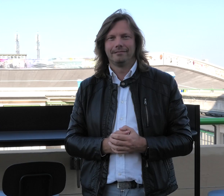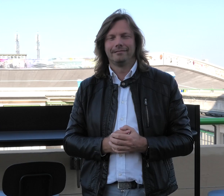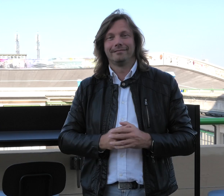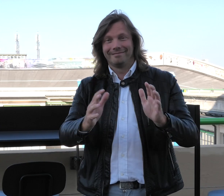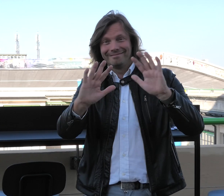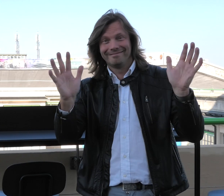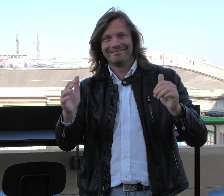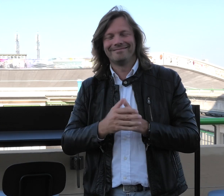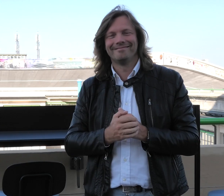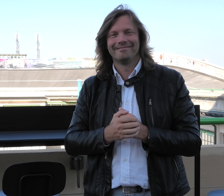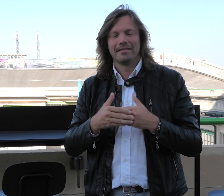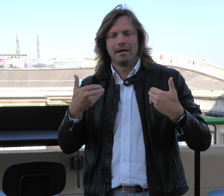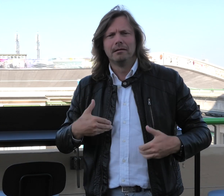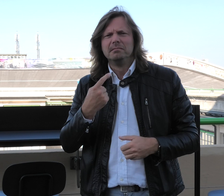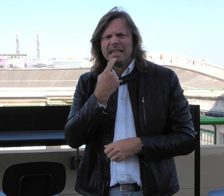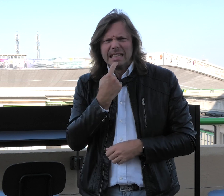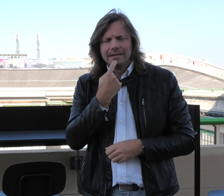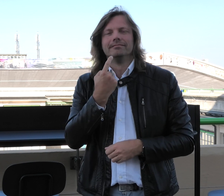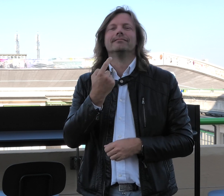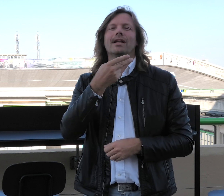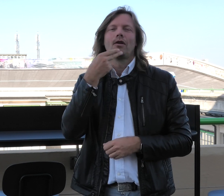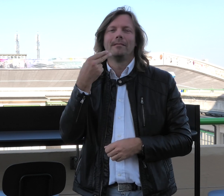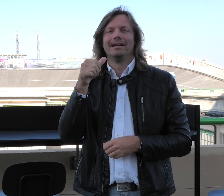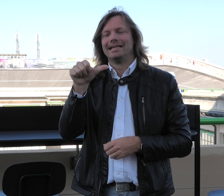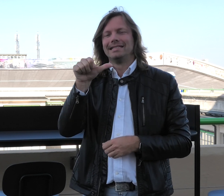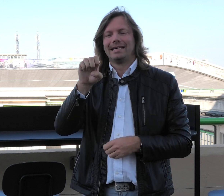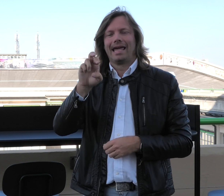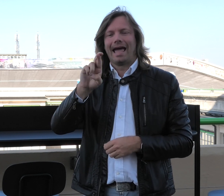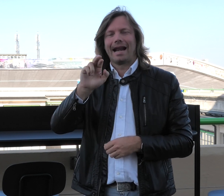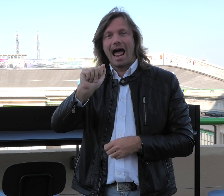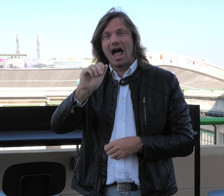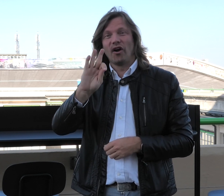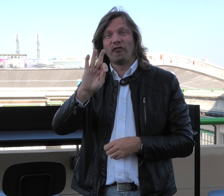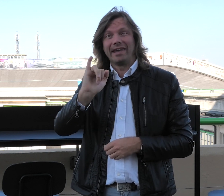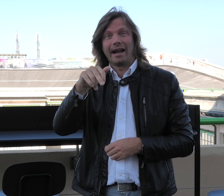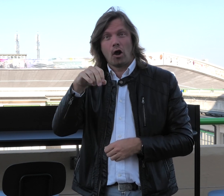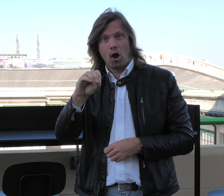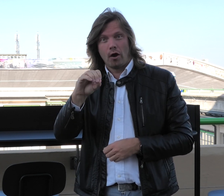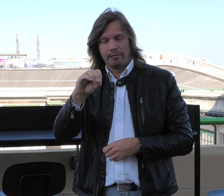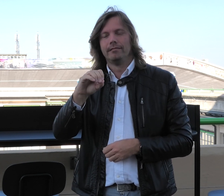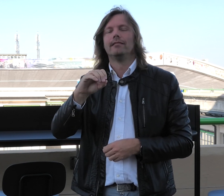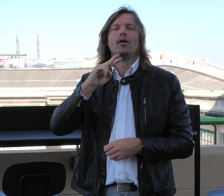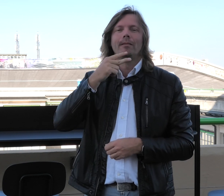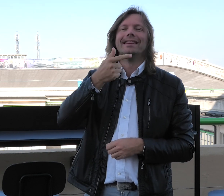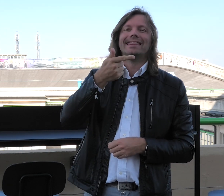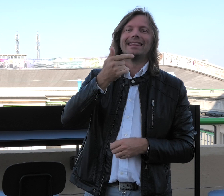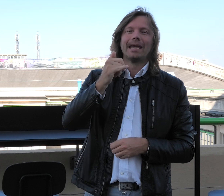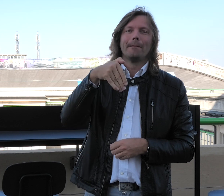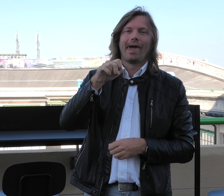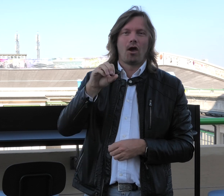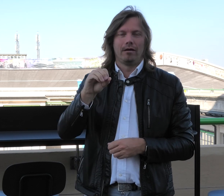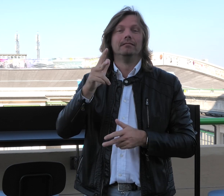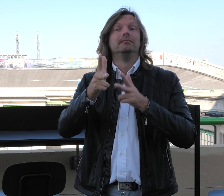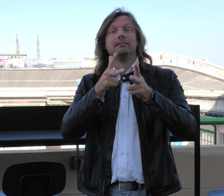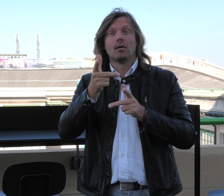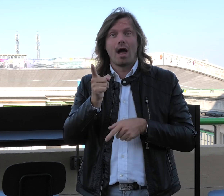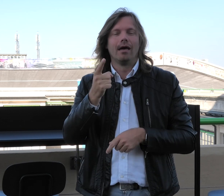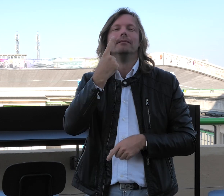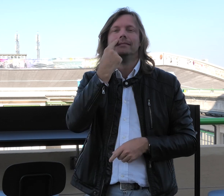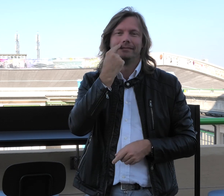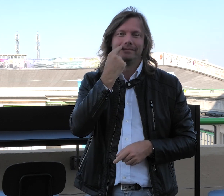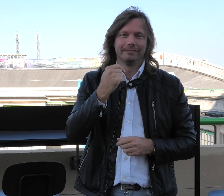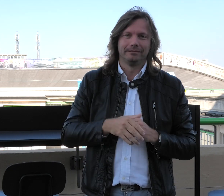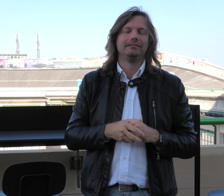Hello everyone. Who am I? My name is Serafino and my surname Timeo. And this is my first name sign.